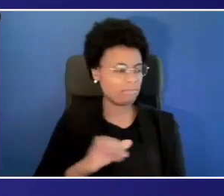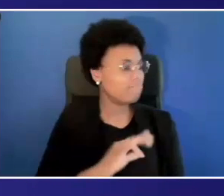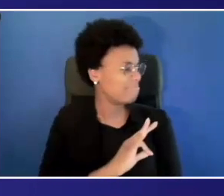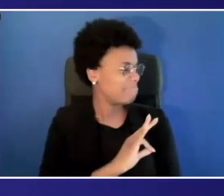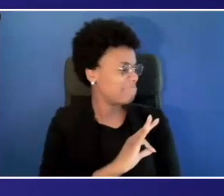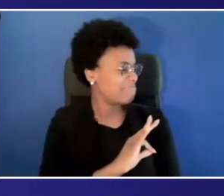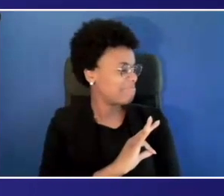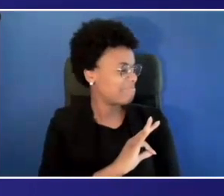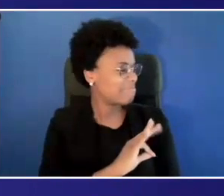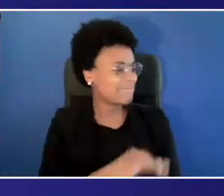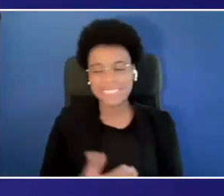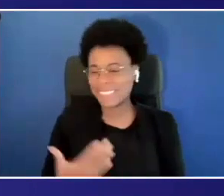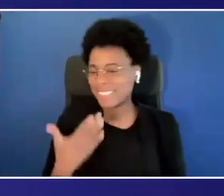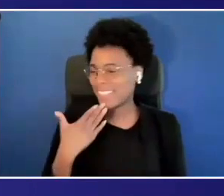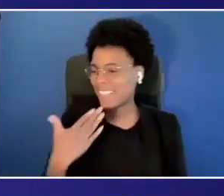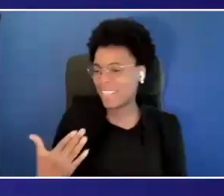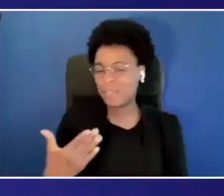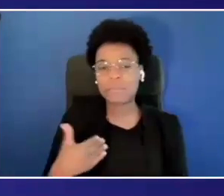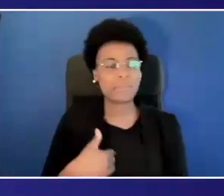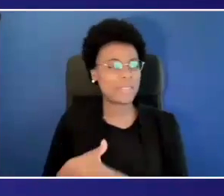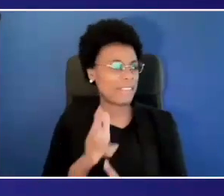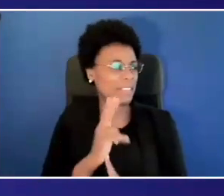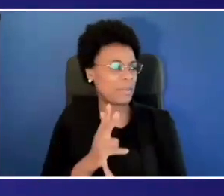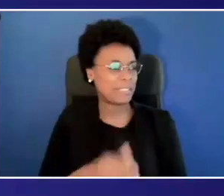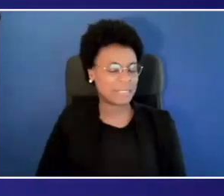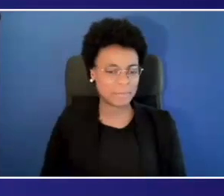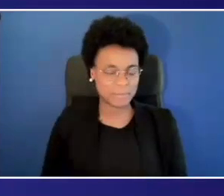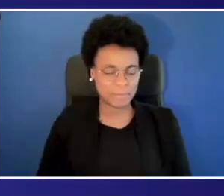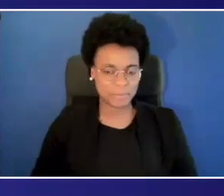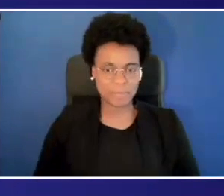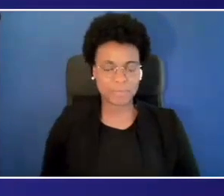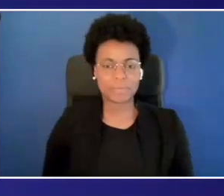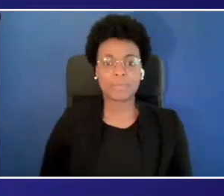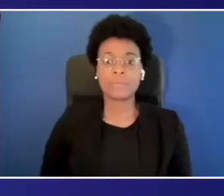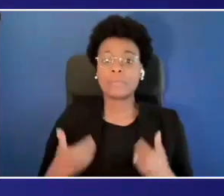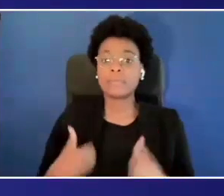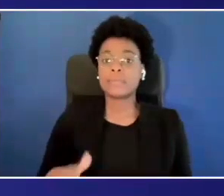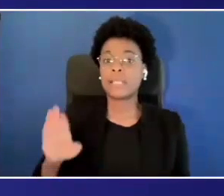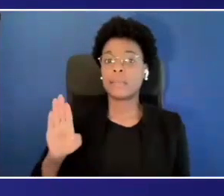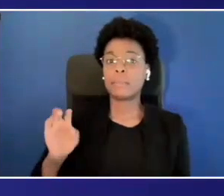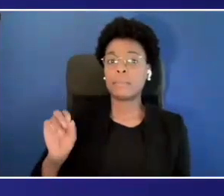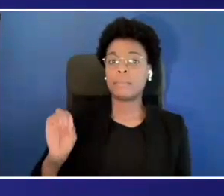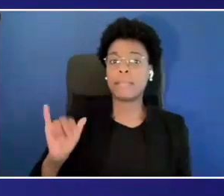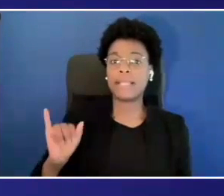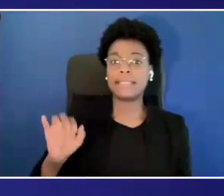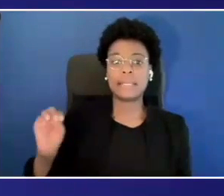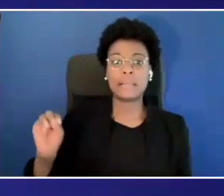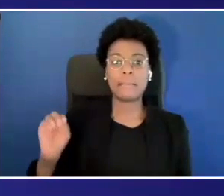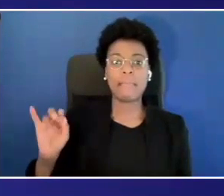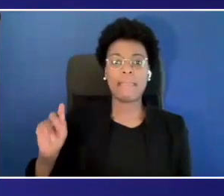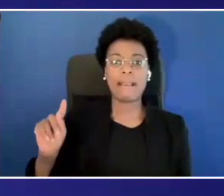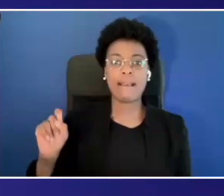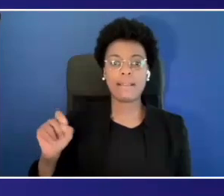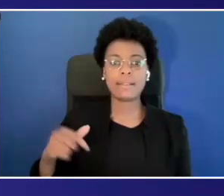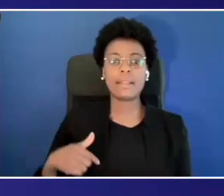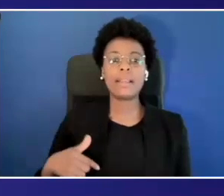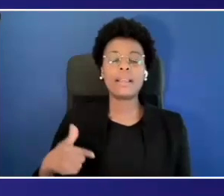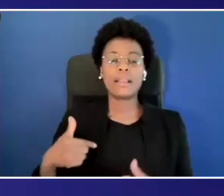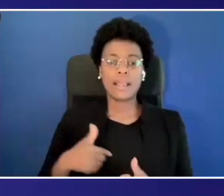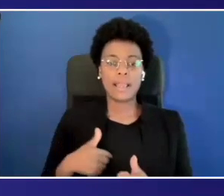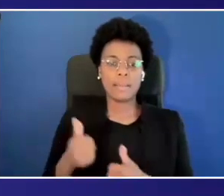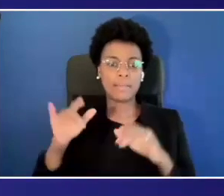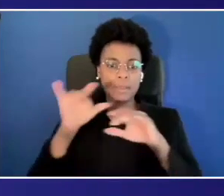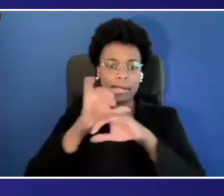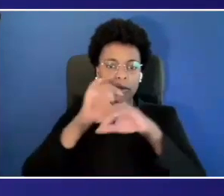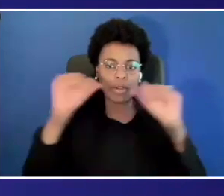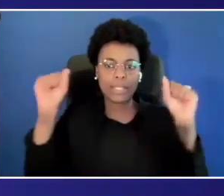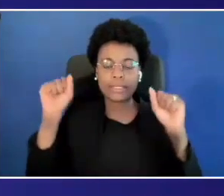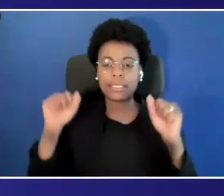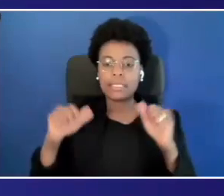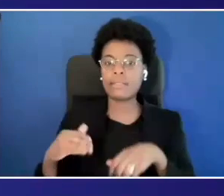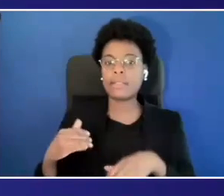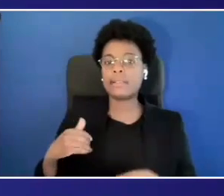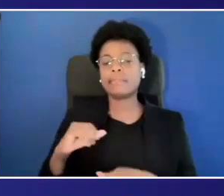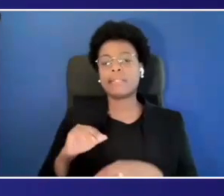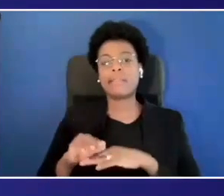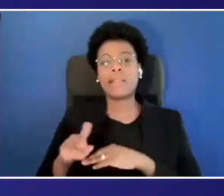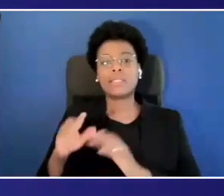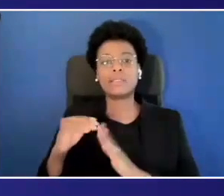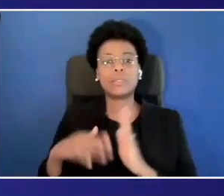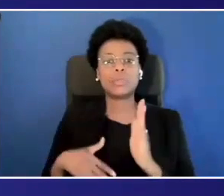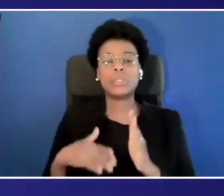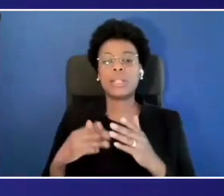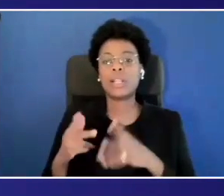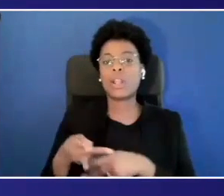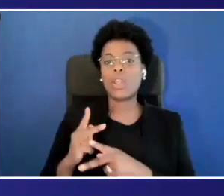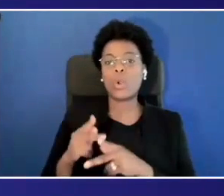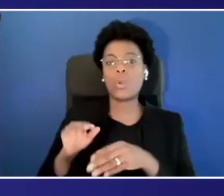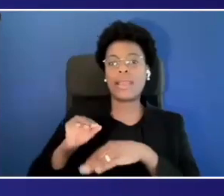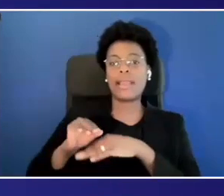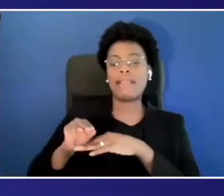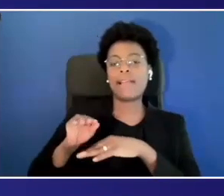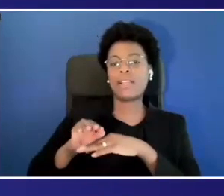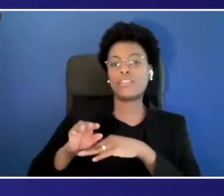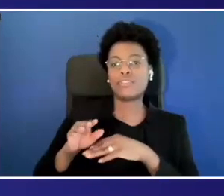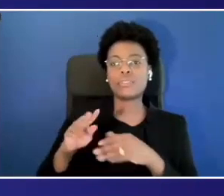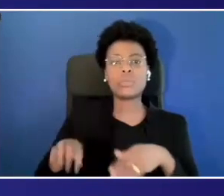Oh, thank you. You have 3ÿmin. Thank you. My name is Betsy Mayott and I'm the president of the Institute of Student Loan Advisors, a nonprofit whose mission is to provide free student loan advice and dispute resolution to all consumers.